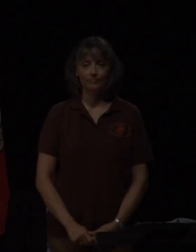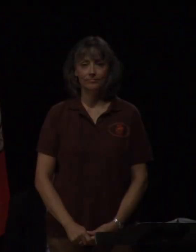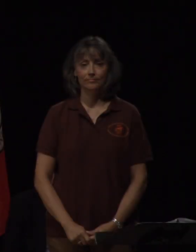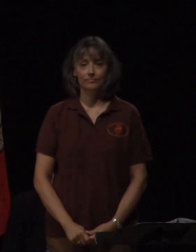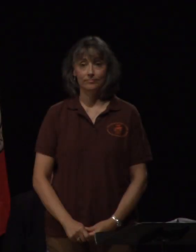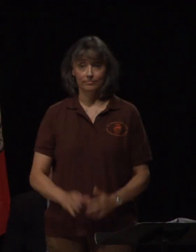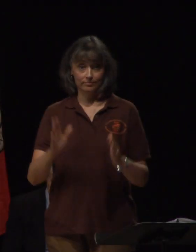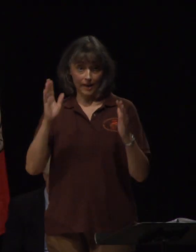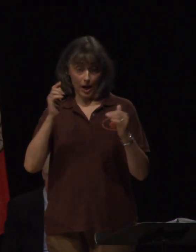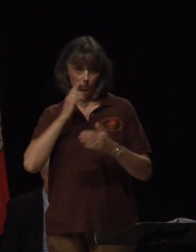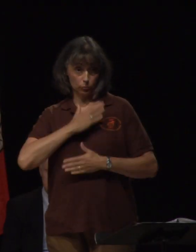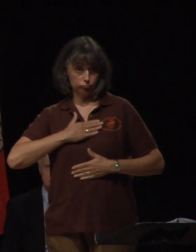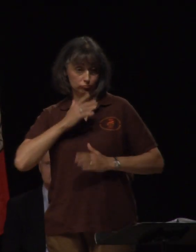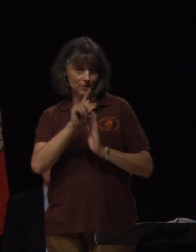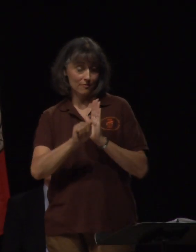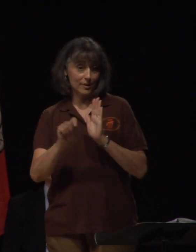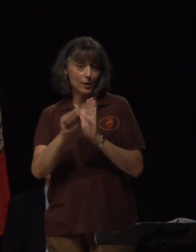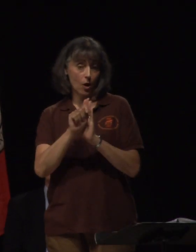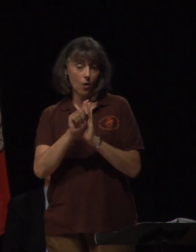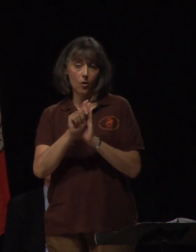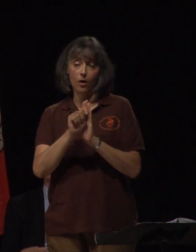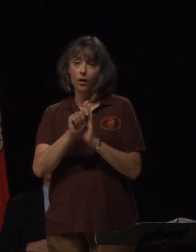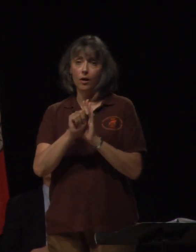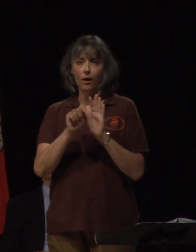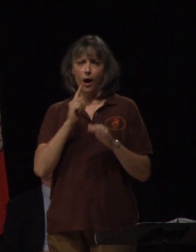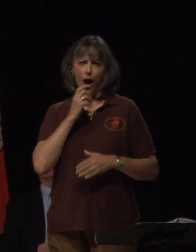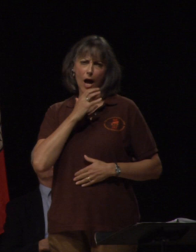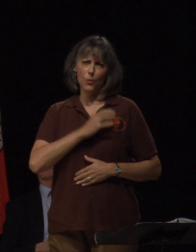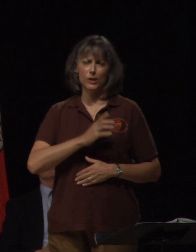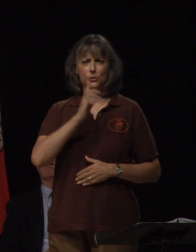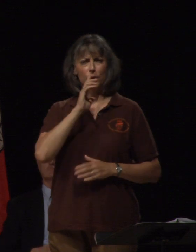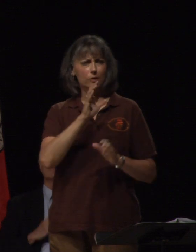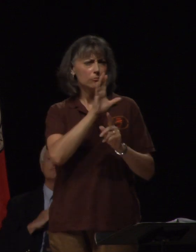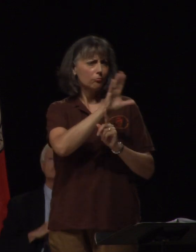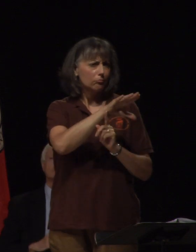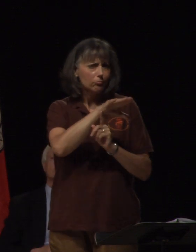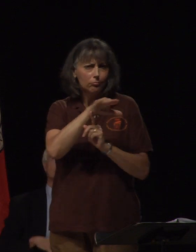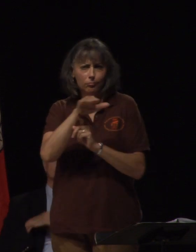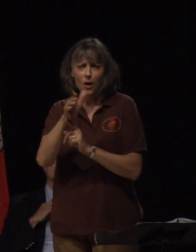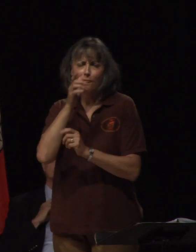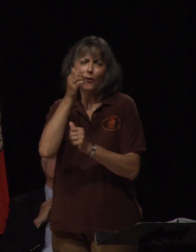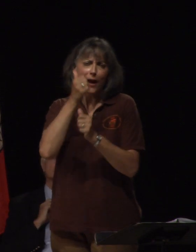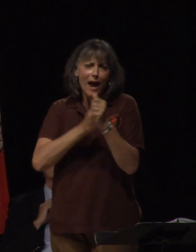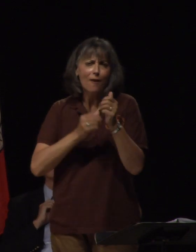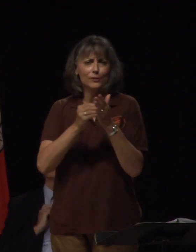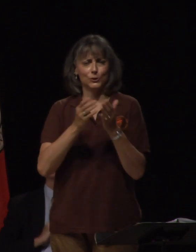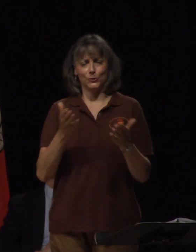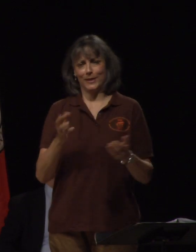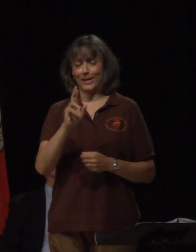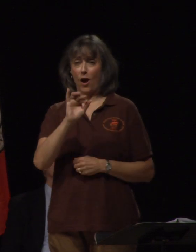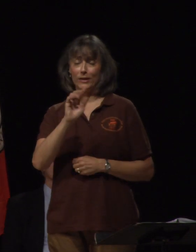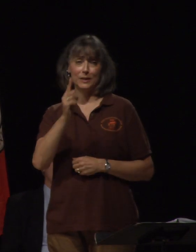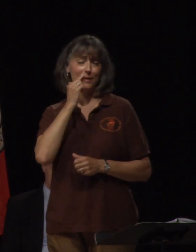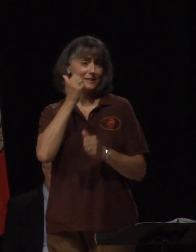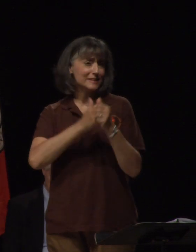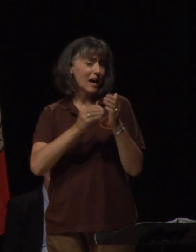I HOPE YOU LIKED THAT VIDEO. I JUST WISH WE COULD DO A VIDEO FOR EVERY STUDENT THAT COMES TO RIT. BECAUSE EVERY STUDENT HAS A